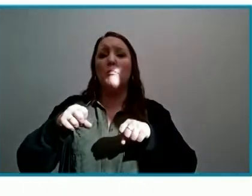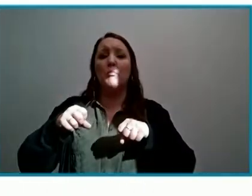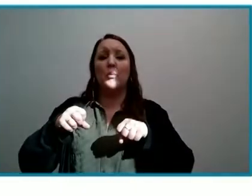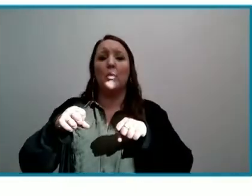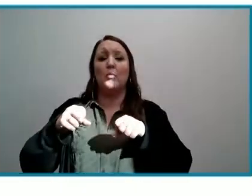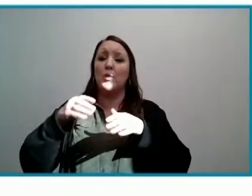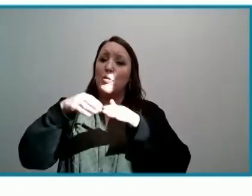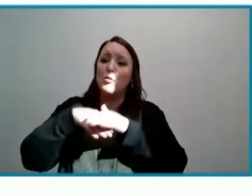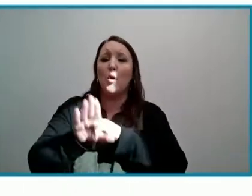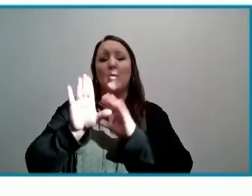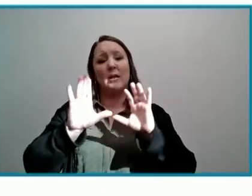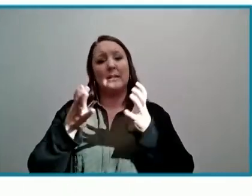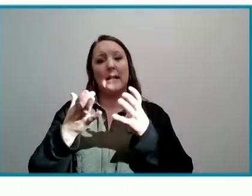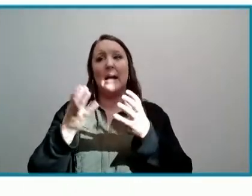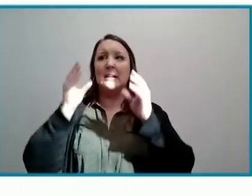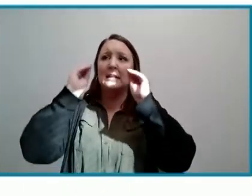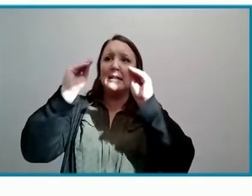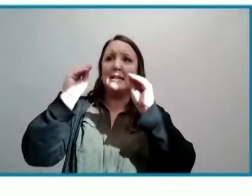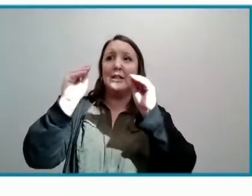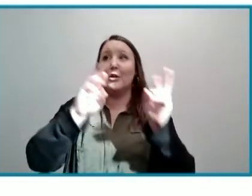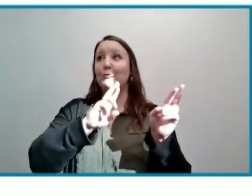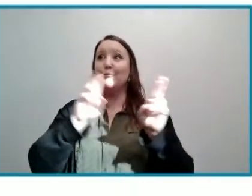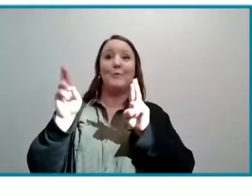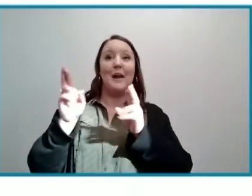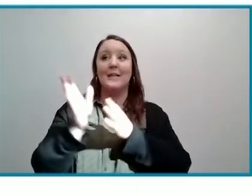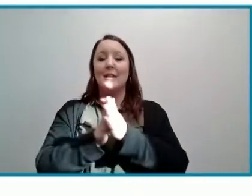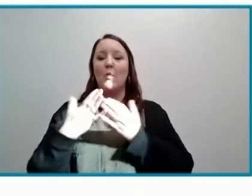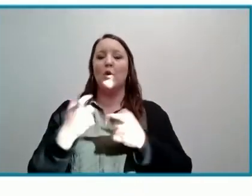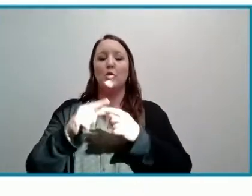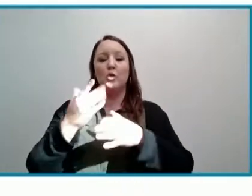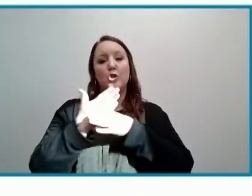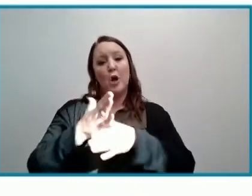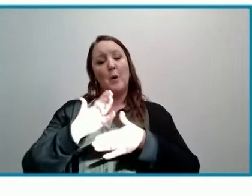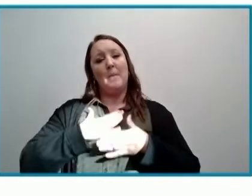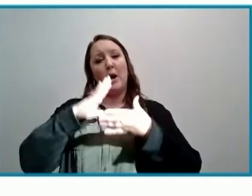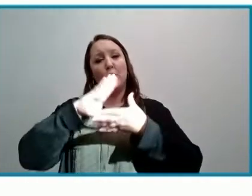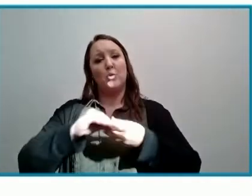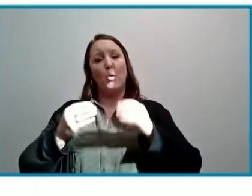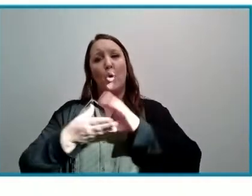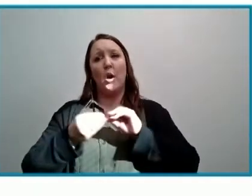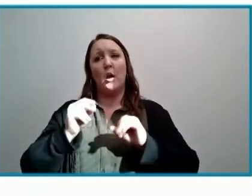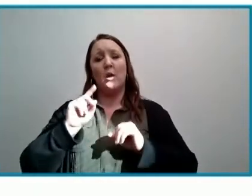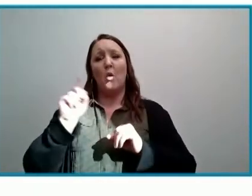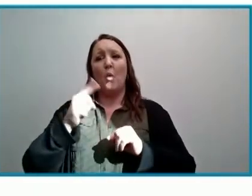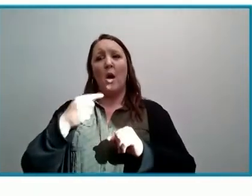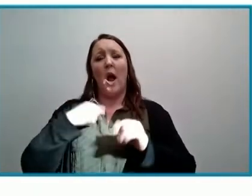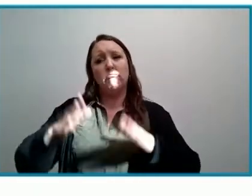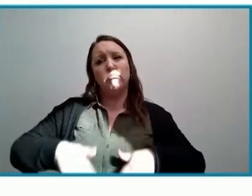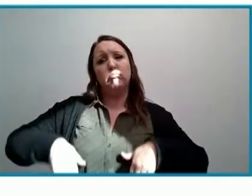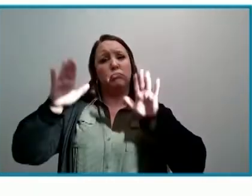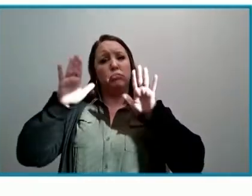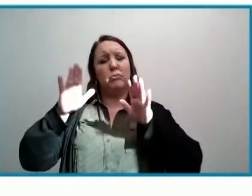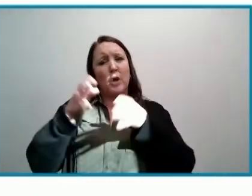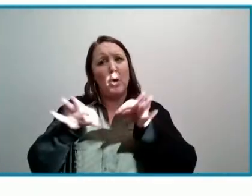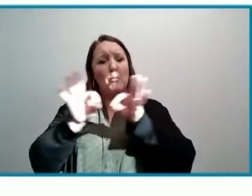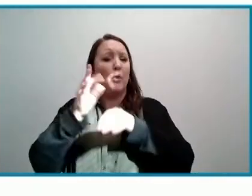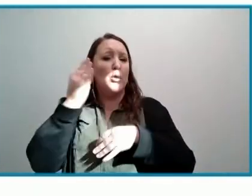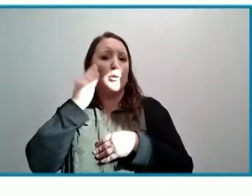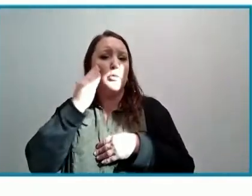I just make sure that I, I share my story of, of where I came from. 'Cause it's important to know that, you know, I didn't, uh,